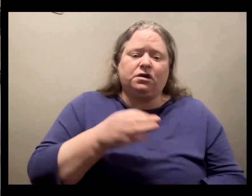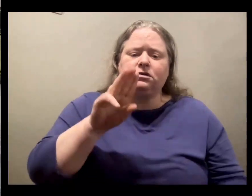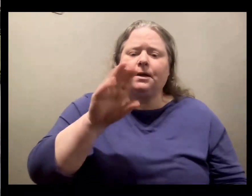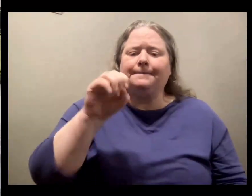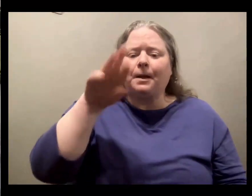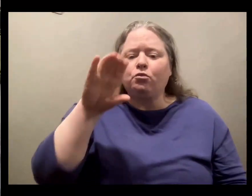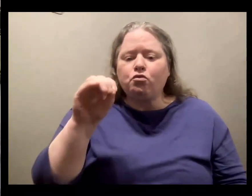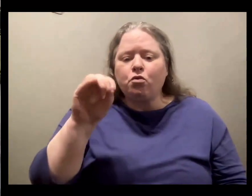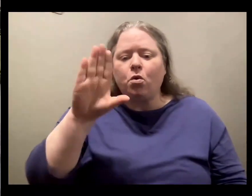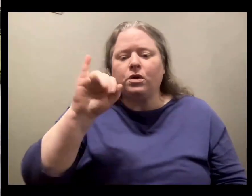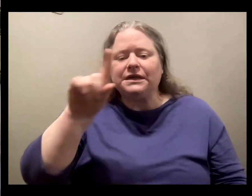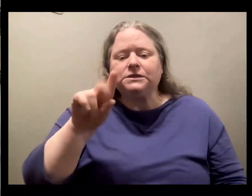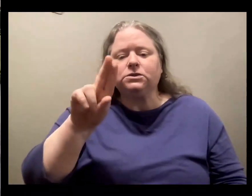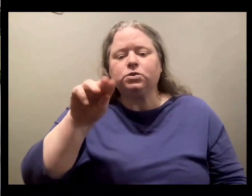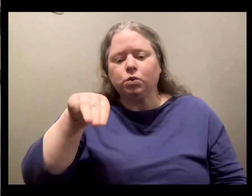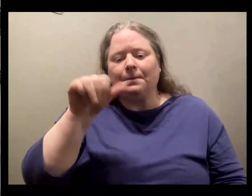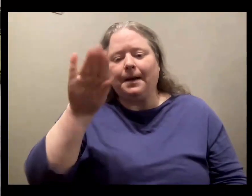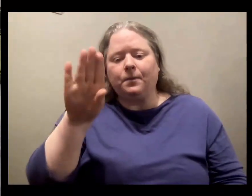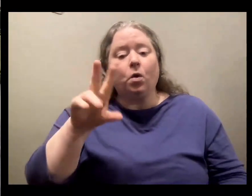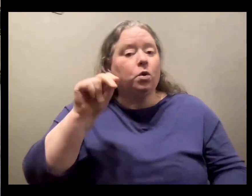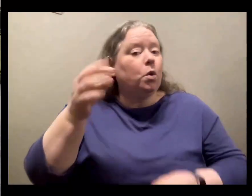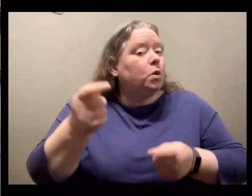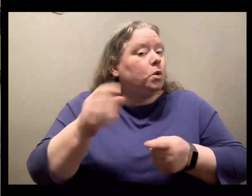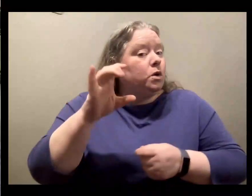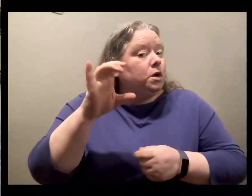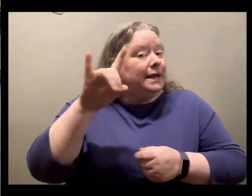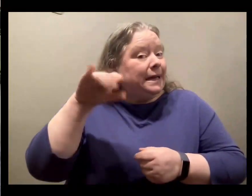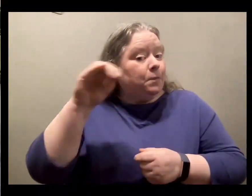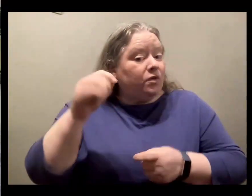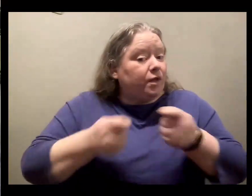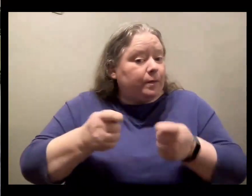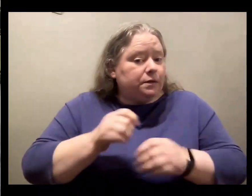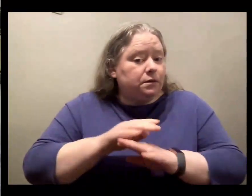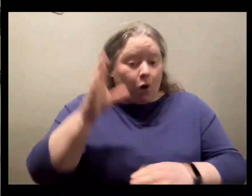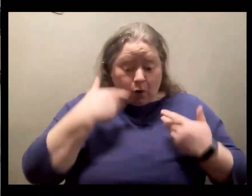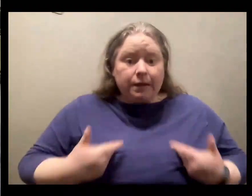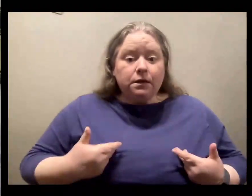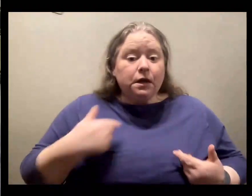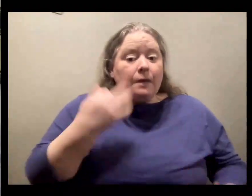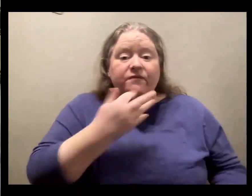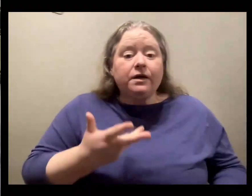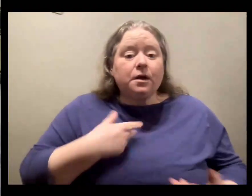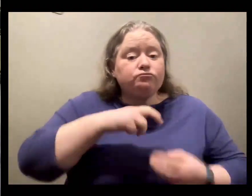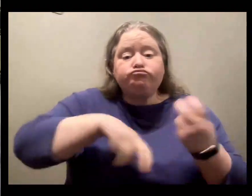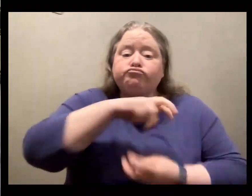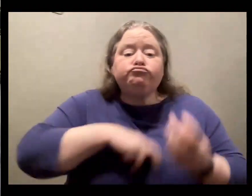I just had Pembrolizumab. No chemotherapy – and look at me, I’m fine! I’m up and about.